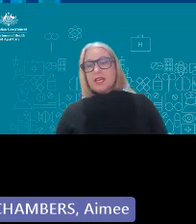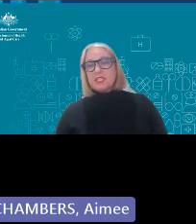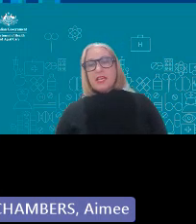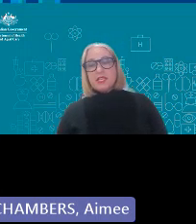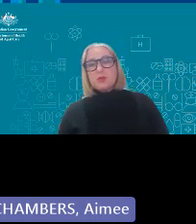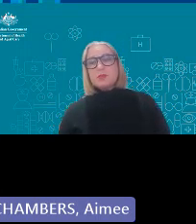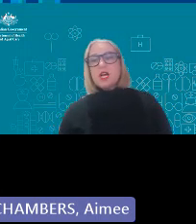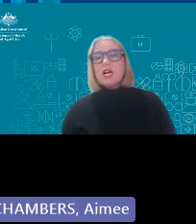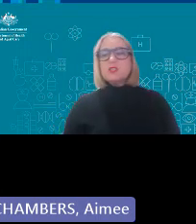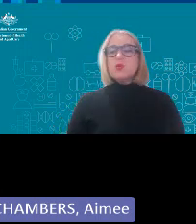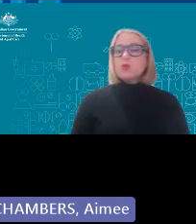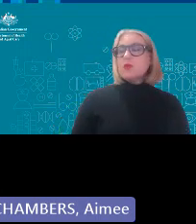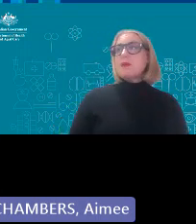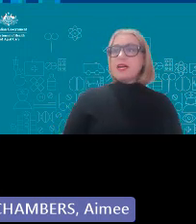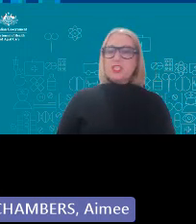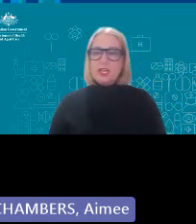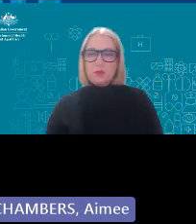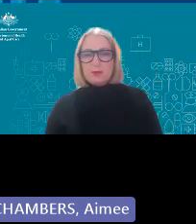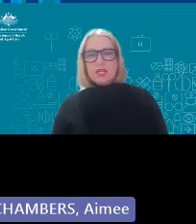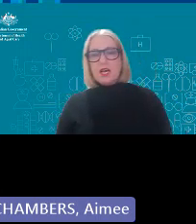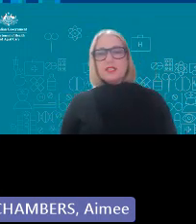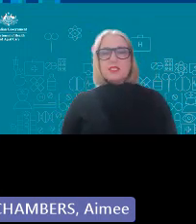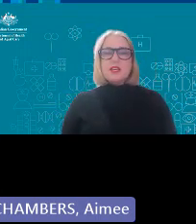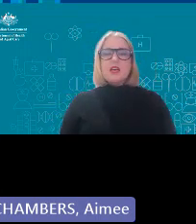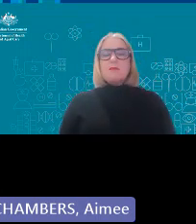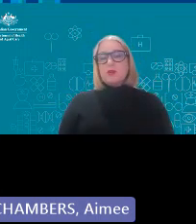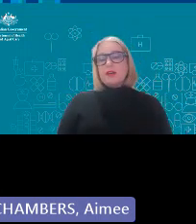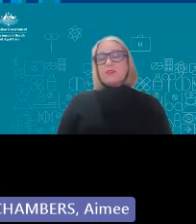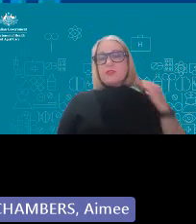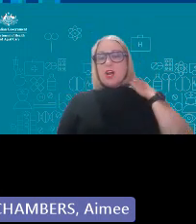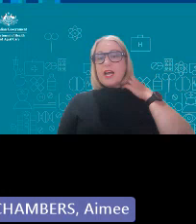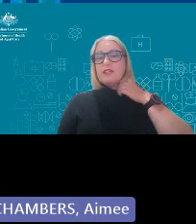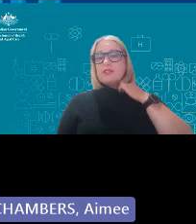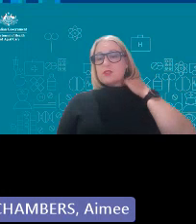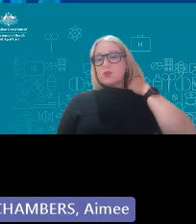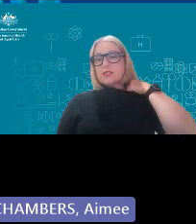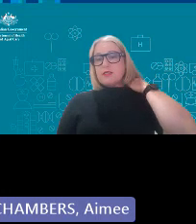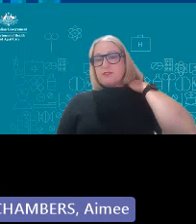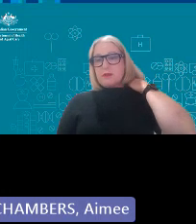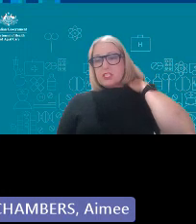Aged Care's website or the My Aged Care website. Both have a variety of resources and information